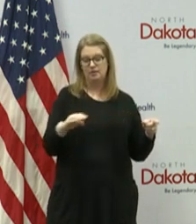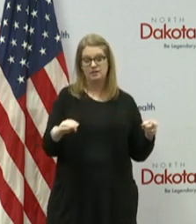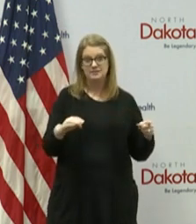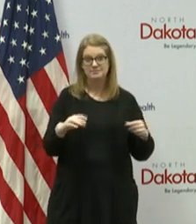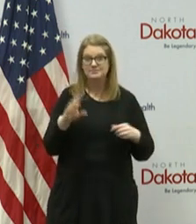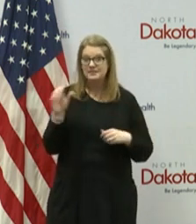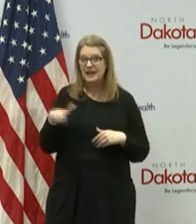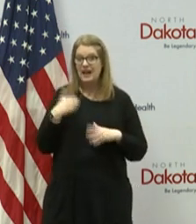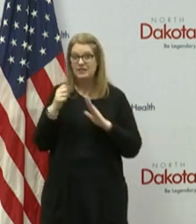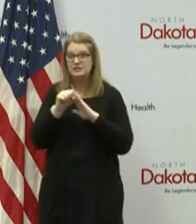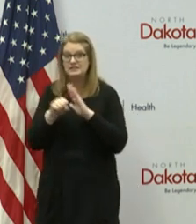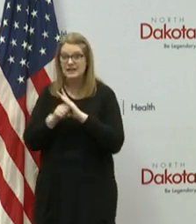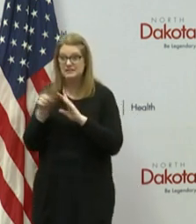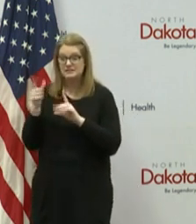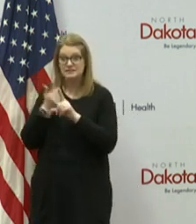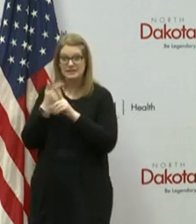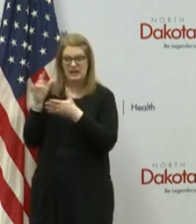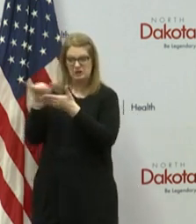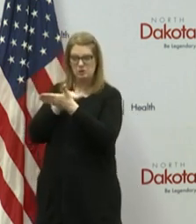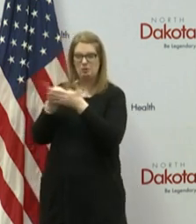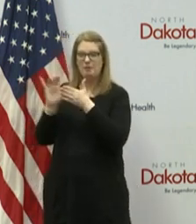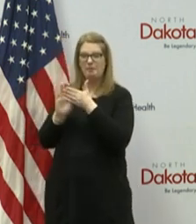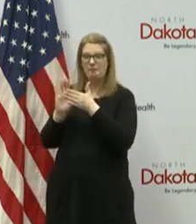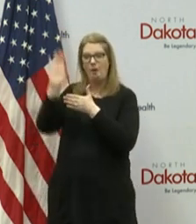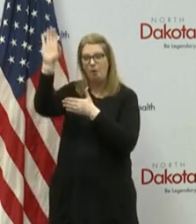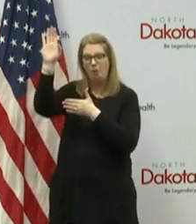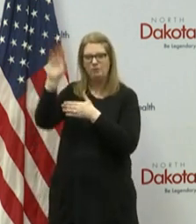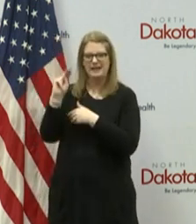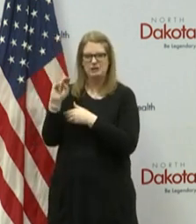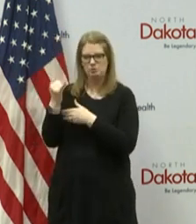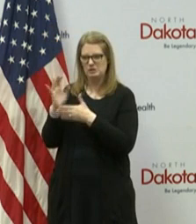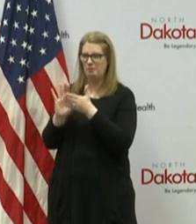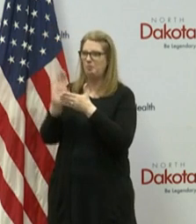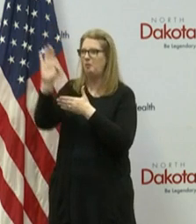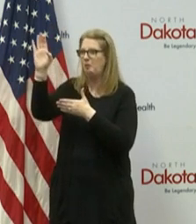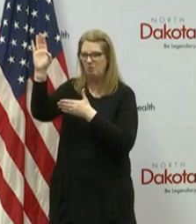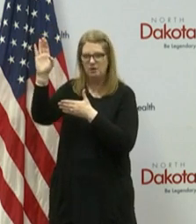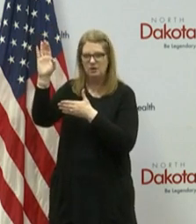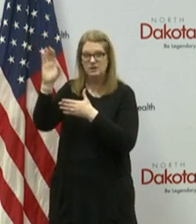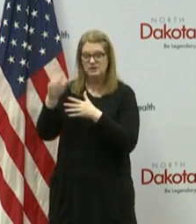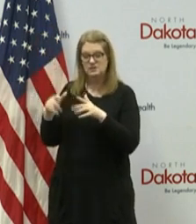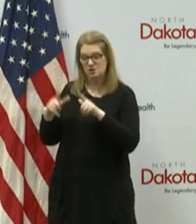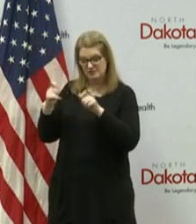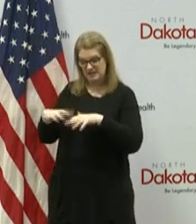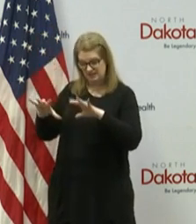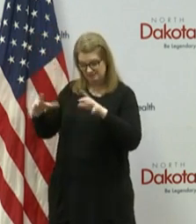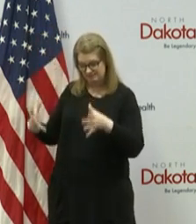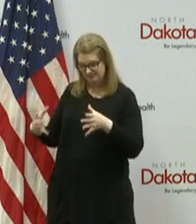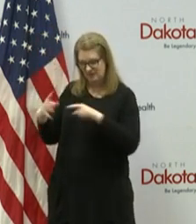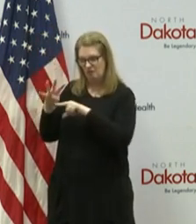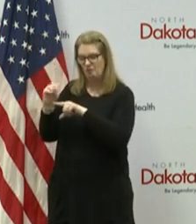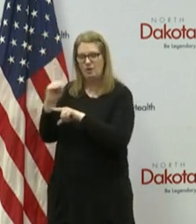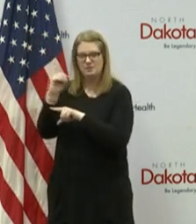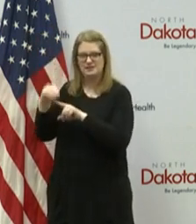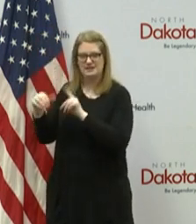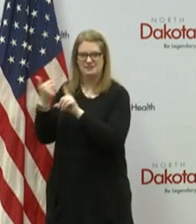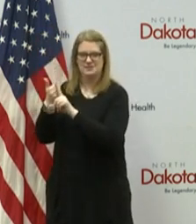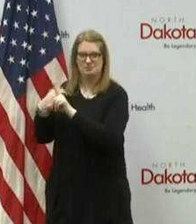THIS IS JUST THE TESTING PERCENTAGE FOR THE LAST 14 DAYS. OTHER STATES THAT REALLY GOT INTO A SEARCH CONDITION, NEW